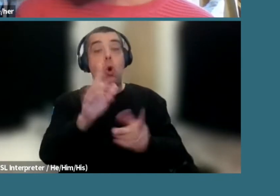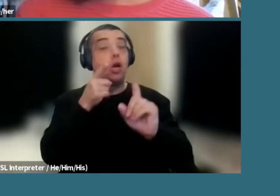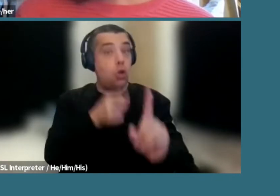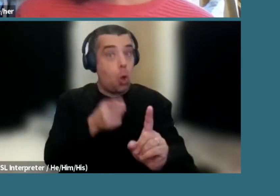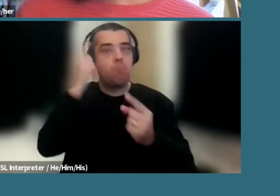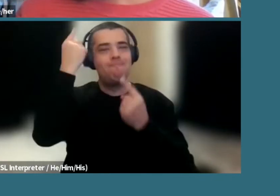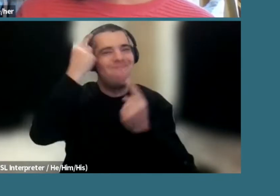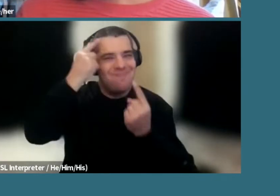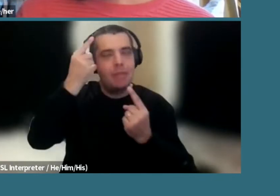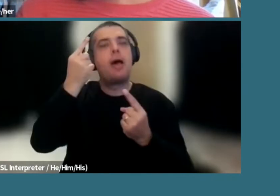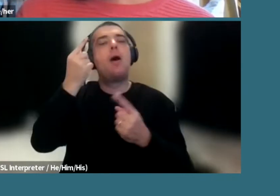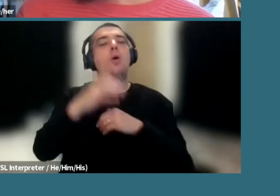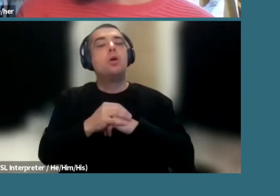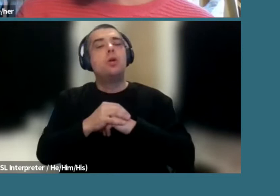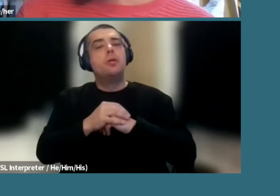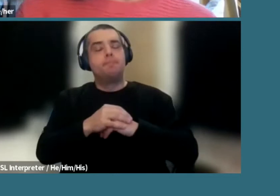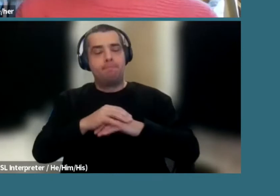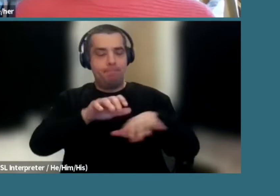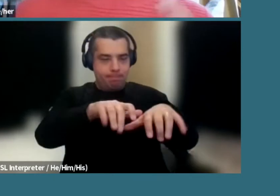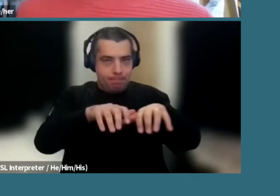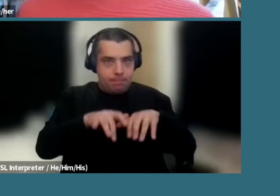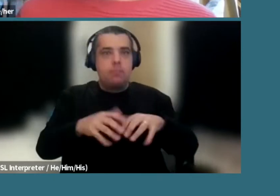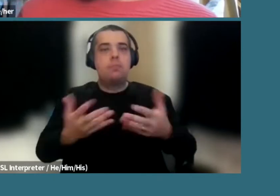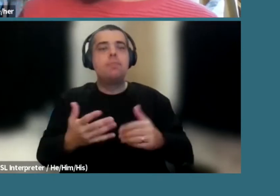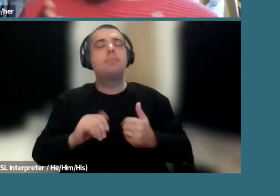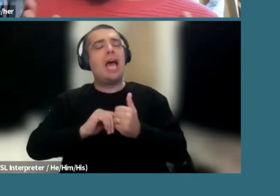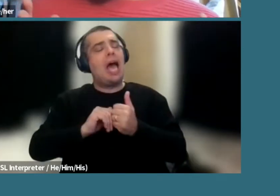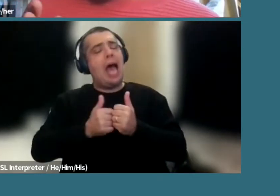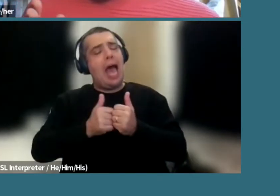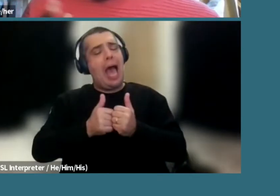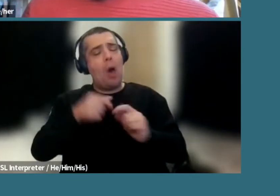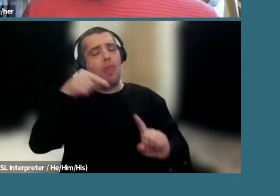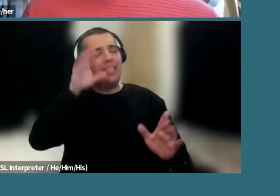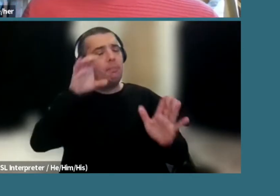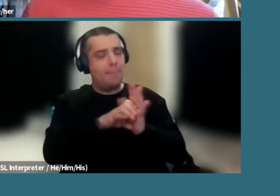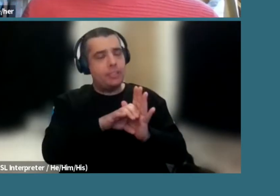when you're putting in the alt text is how am I making this as equal an experience